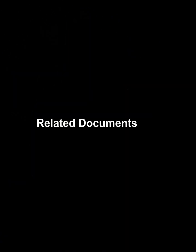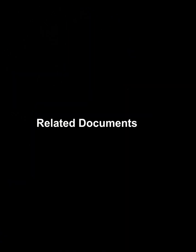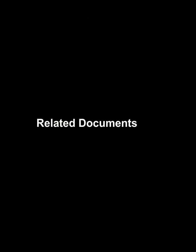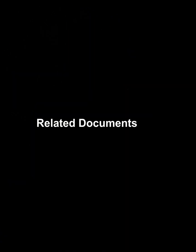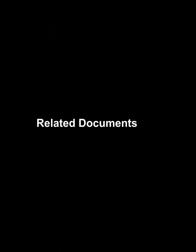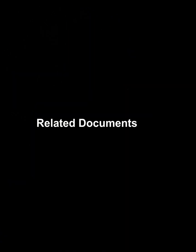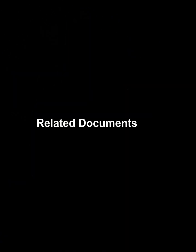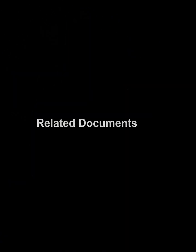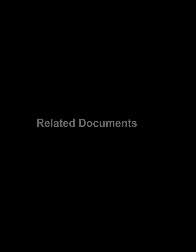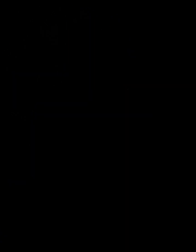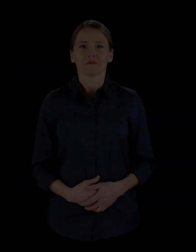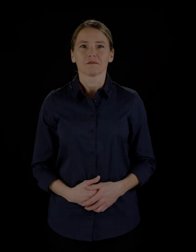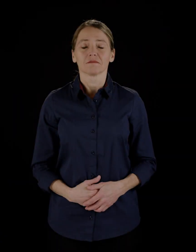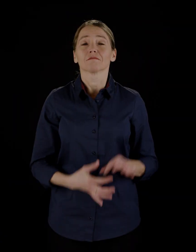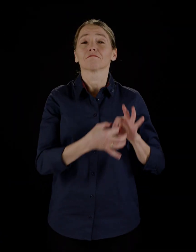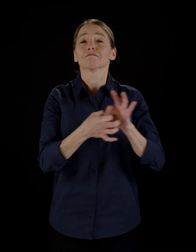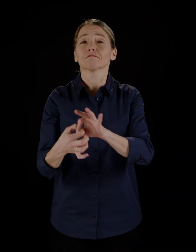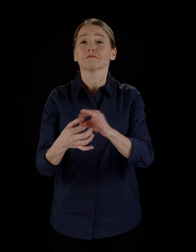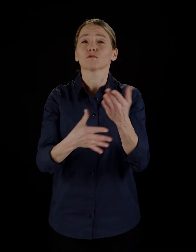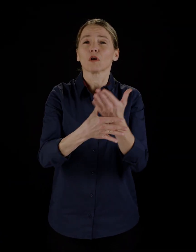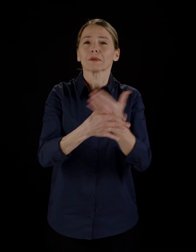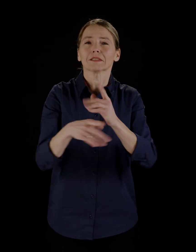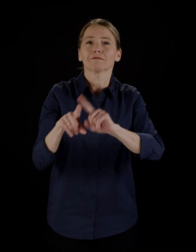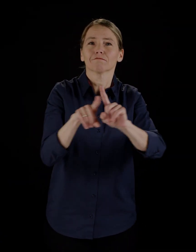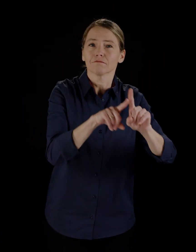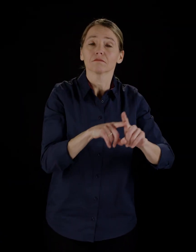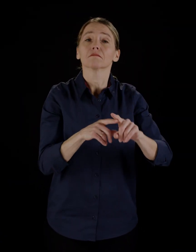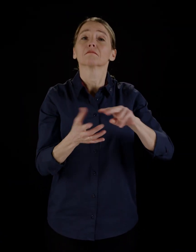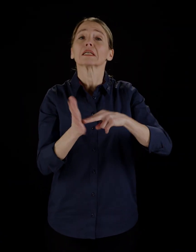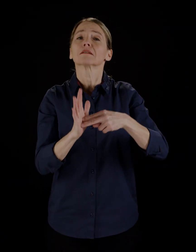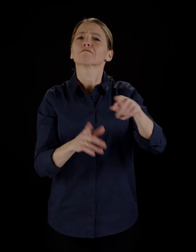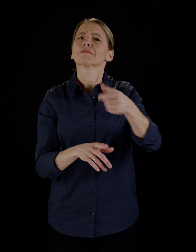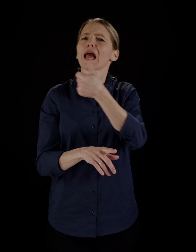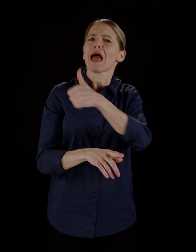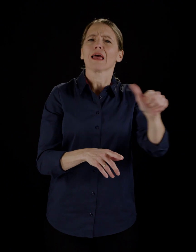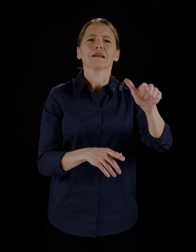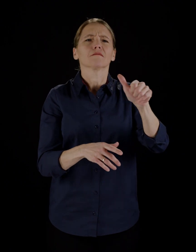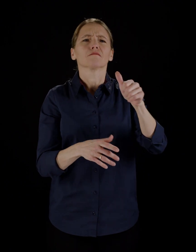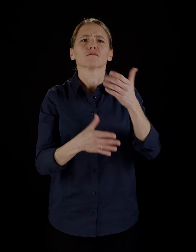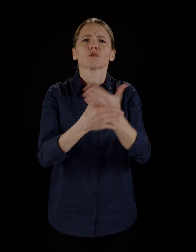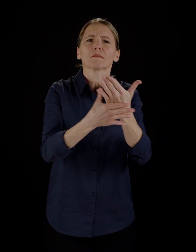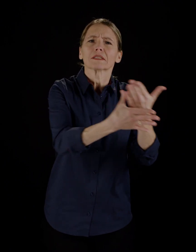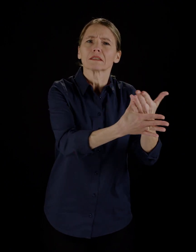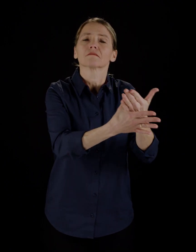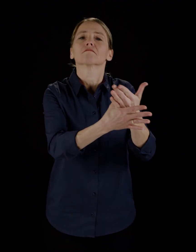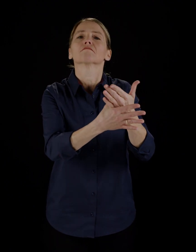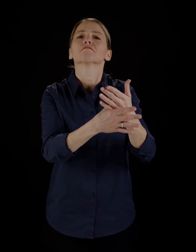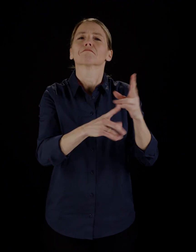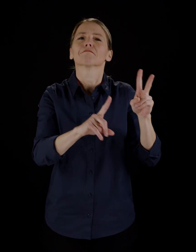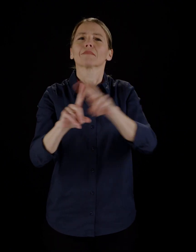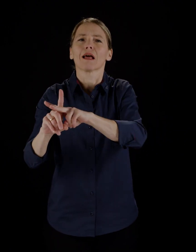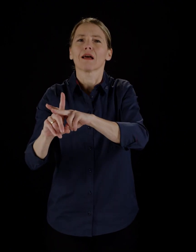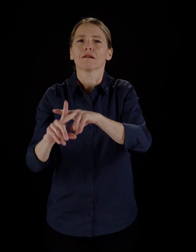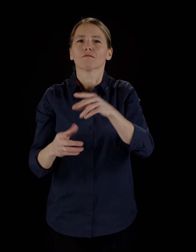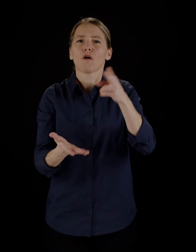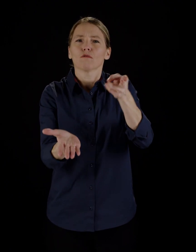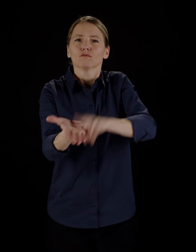Related Documents Related Documents are any documents referred to in the contract that affect the customer's